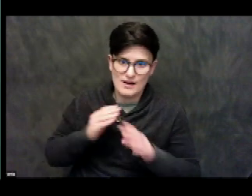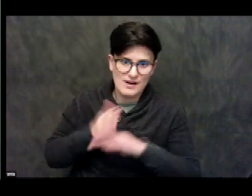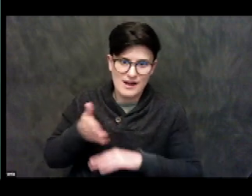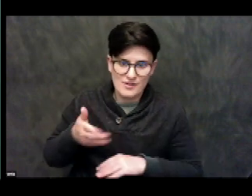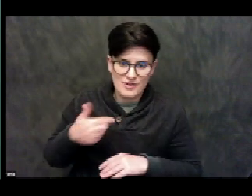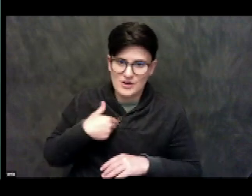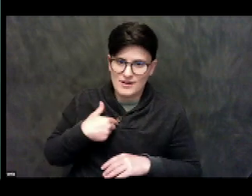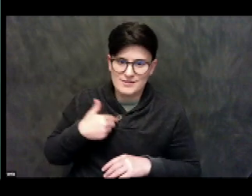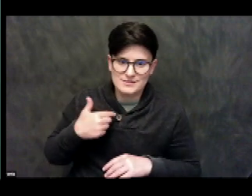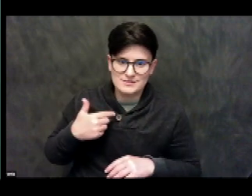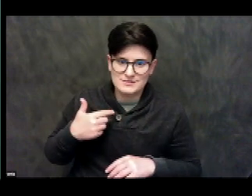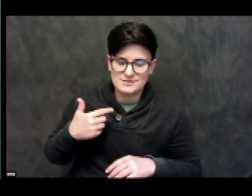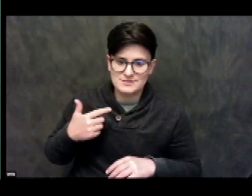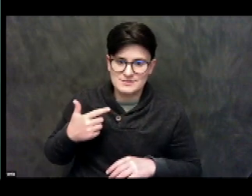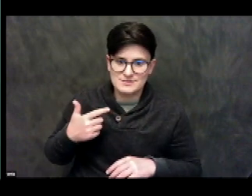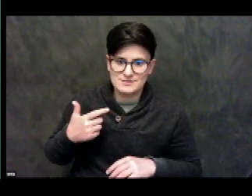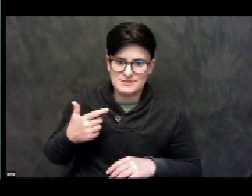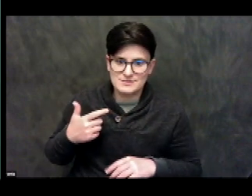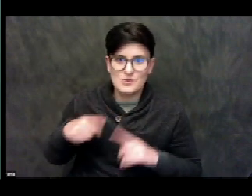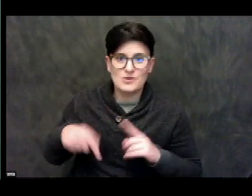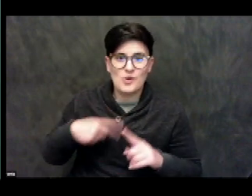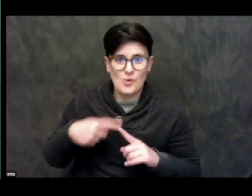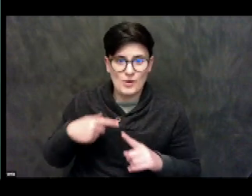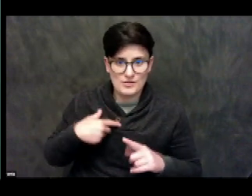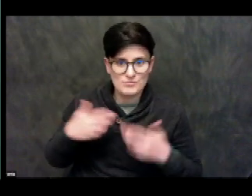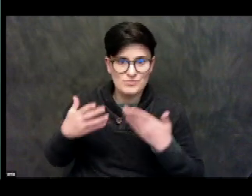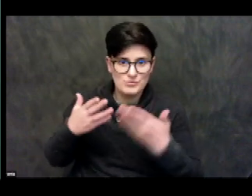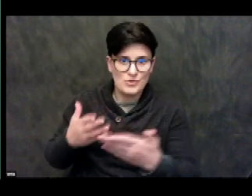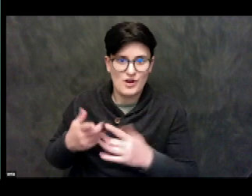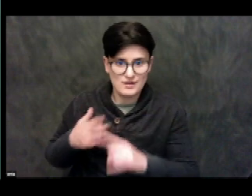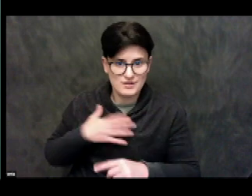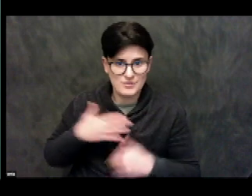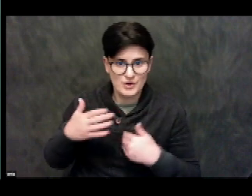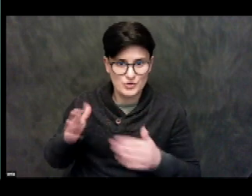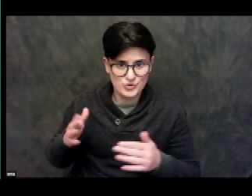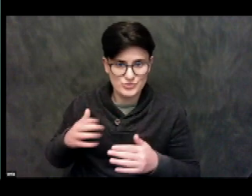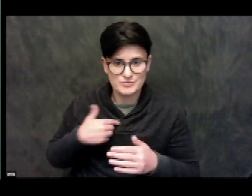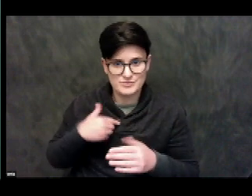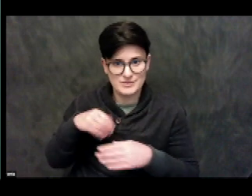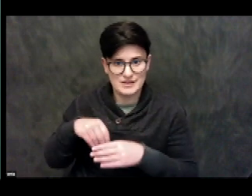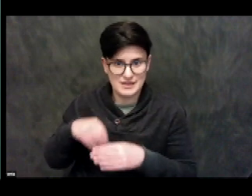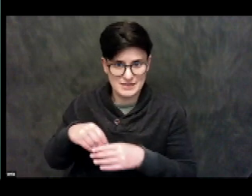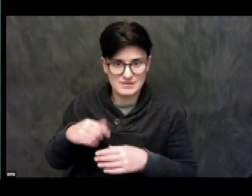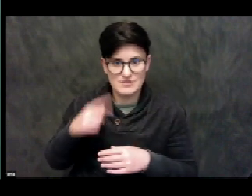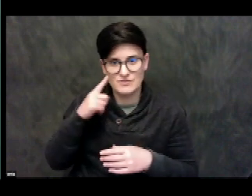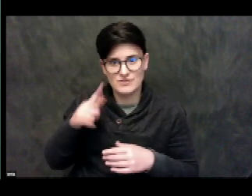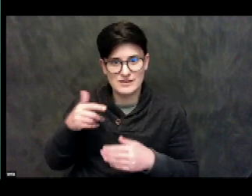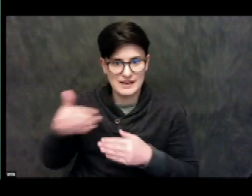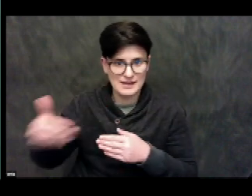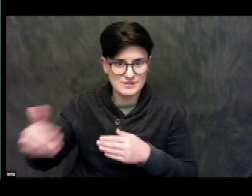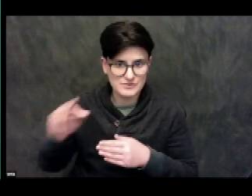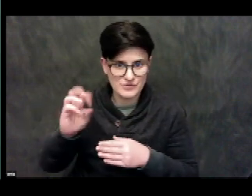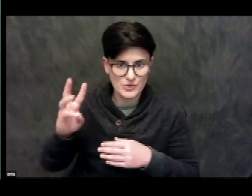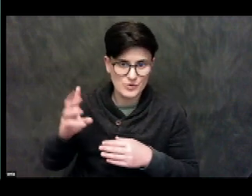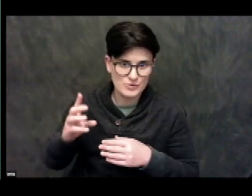was when I was brought to my room that I would be in for the next few days. So I mentioned that